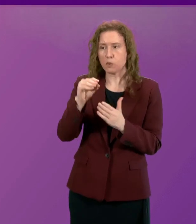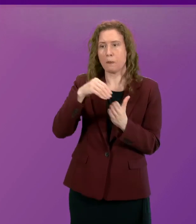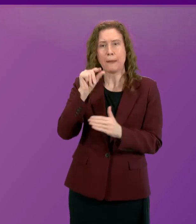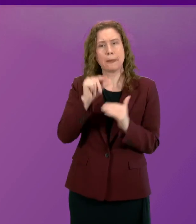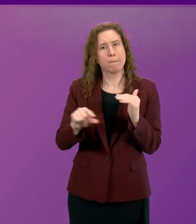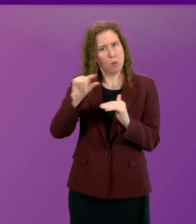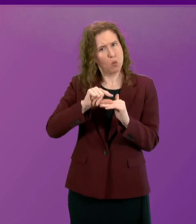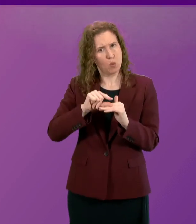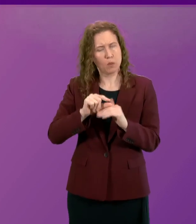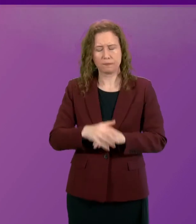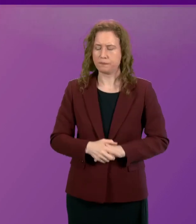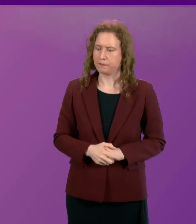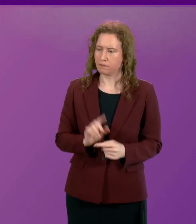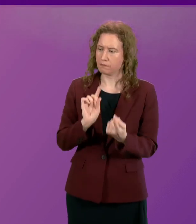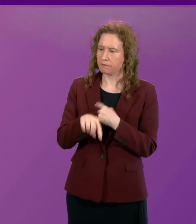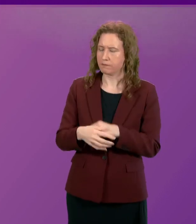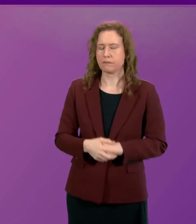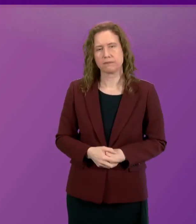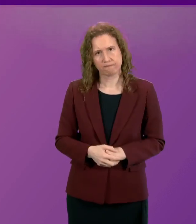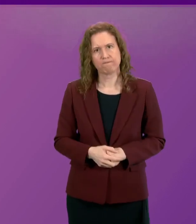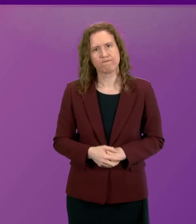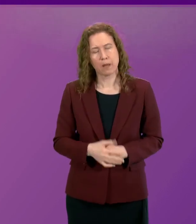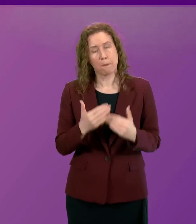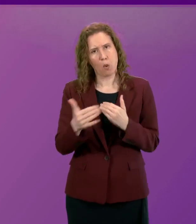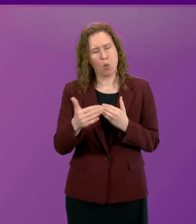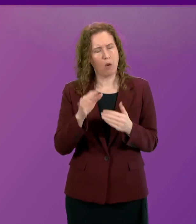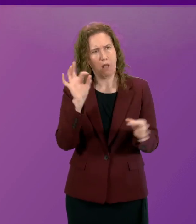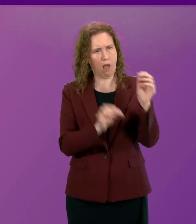That is more smoke and mirrors from John Swinney. He does not seem to know the figures,